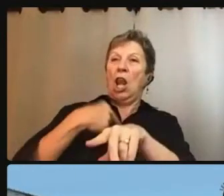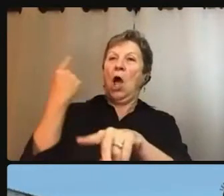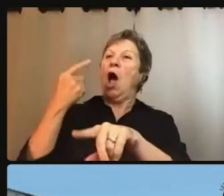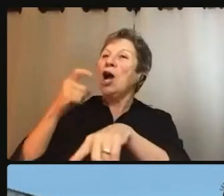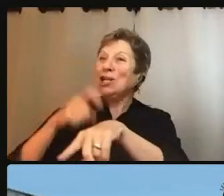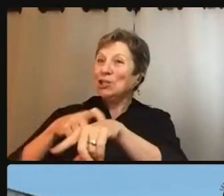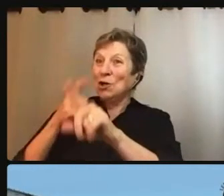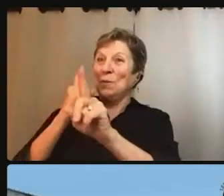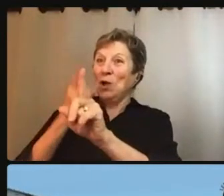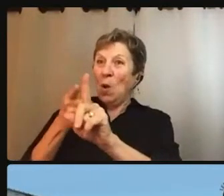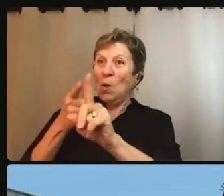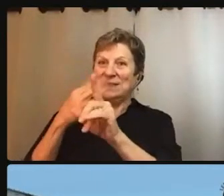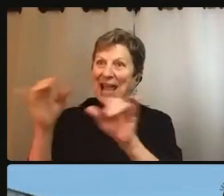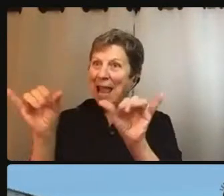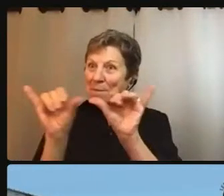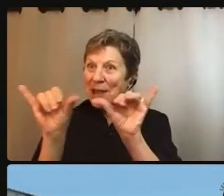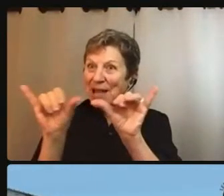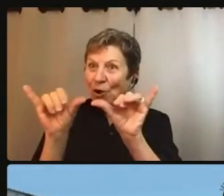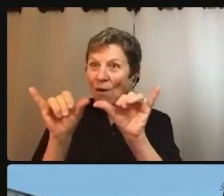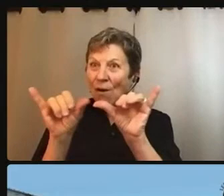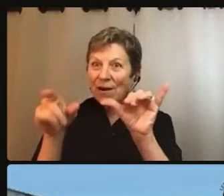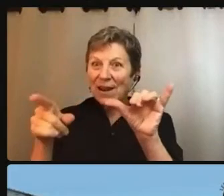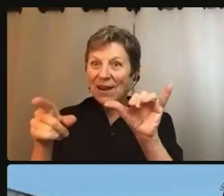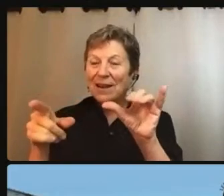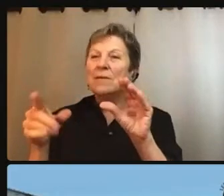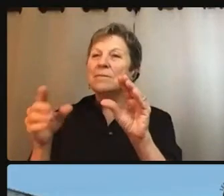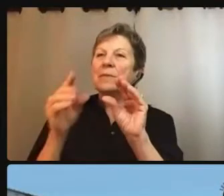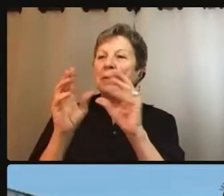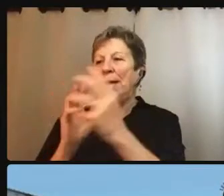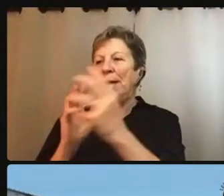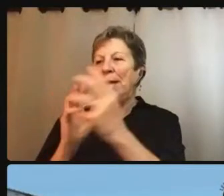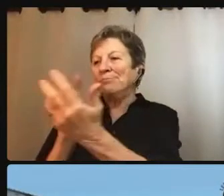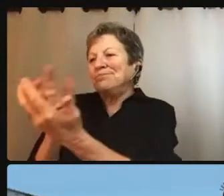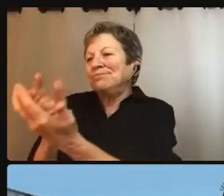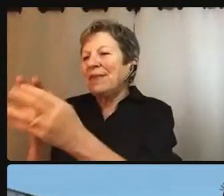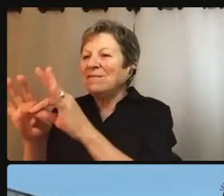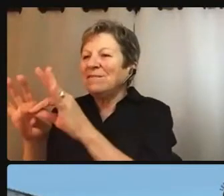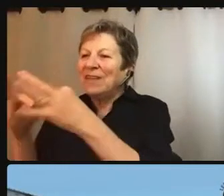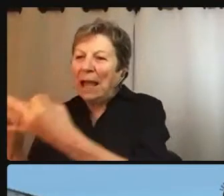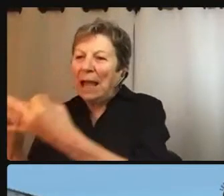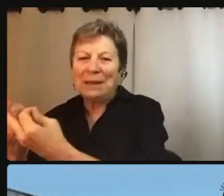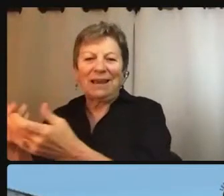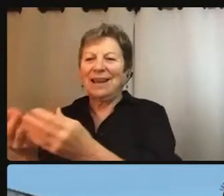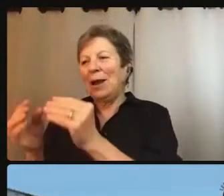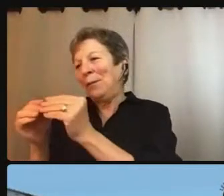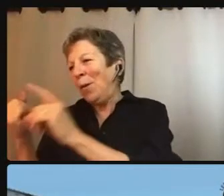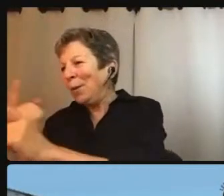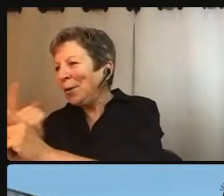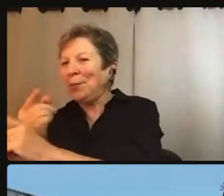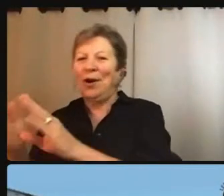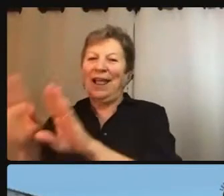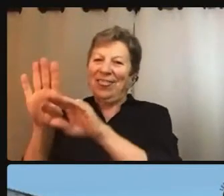I SET SHORT TERM GOALS, LONG